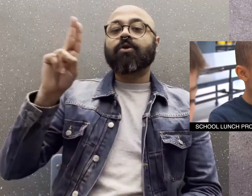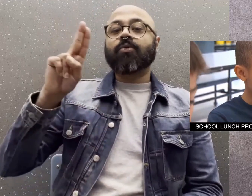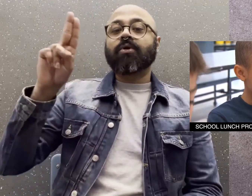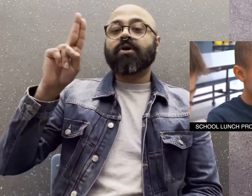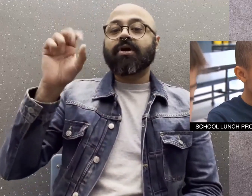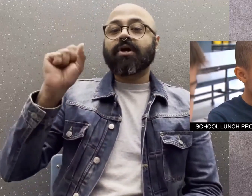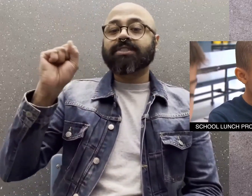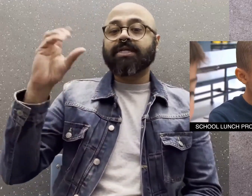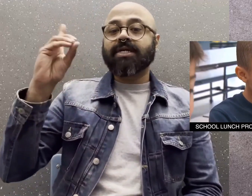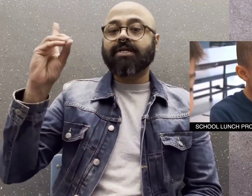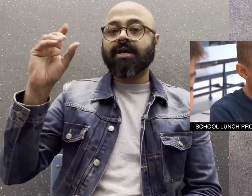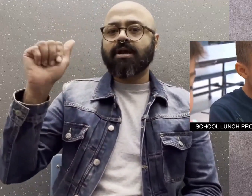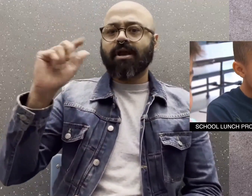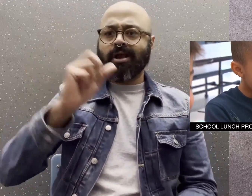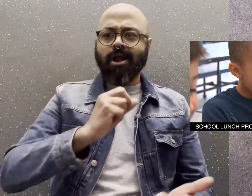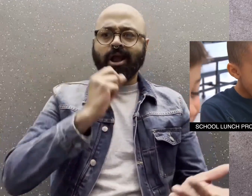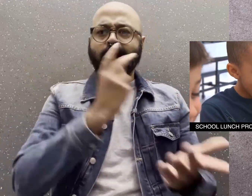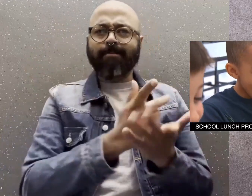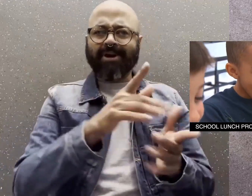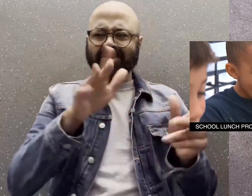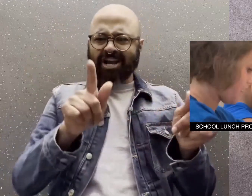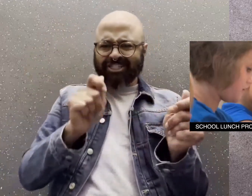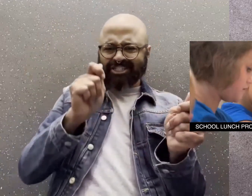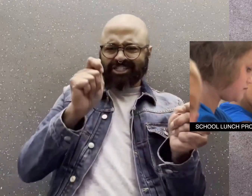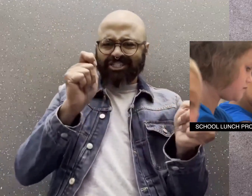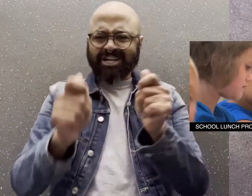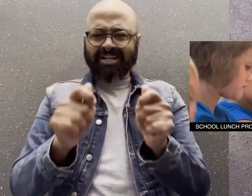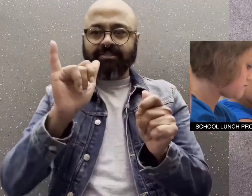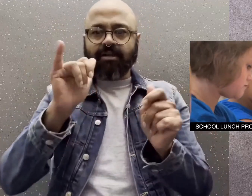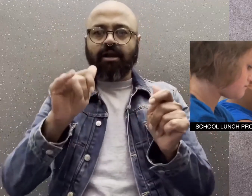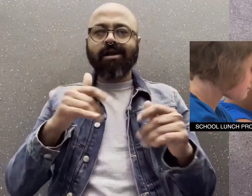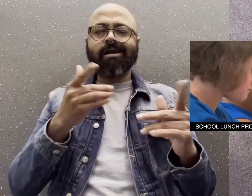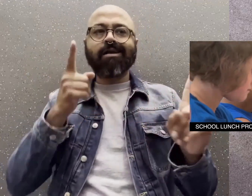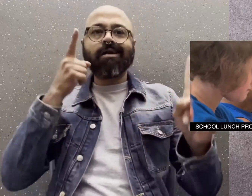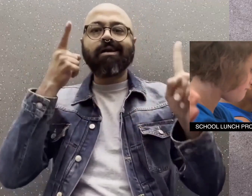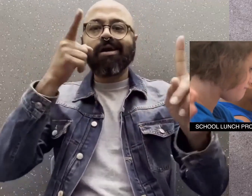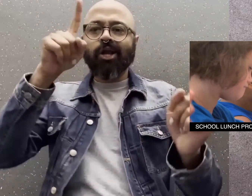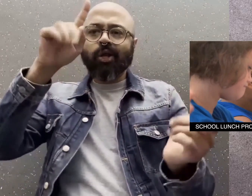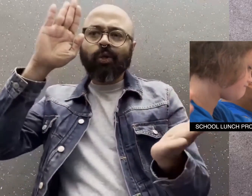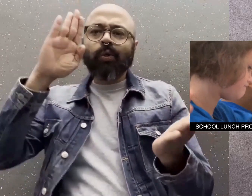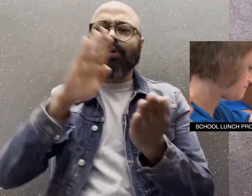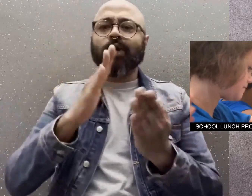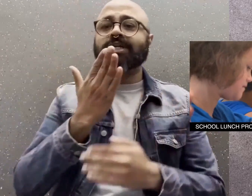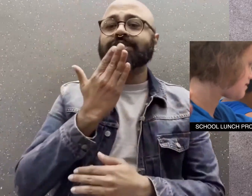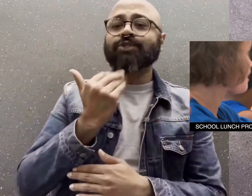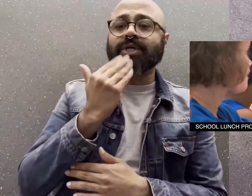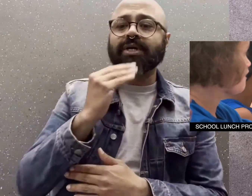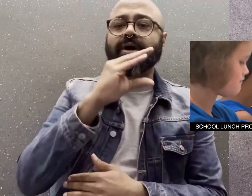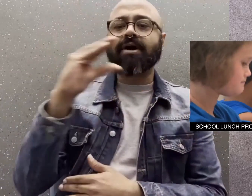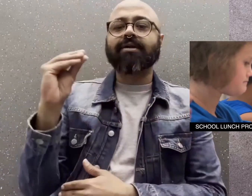The USDA has proposed changes that would aim to reduce sugar and